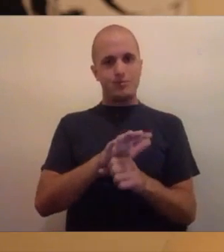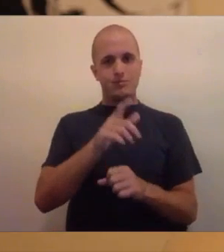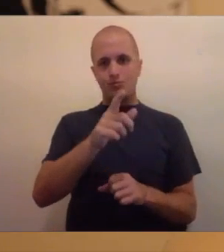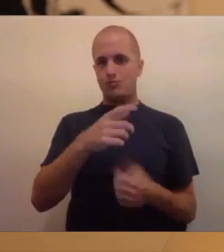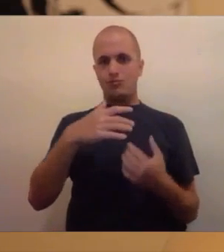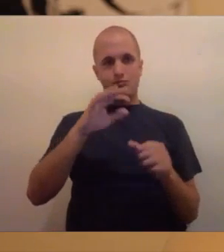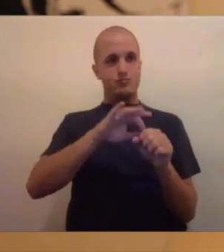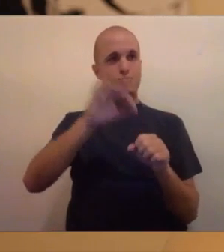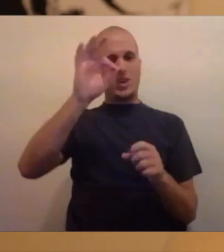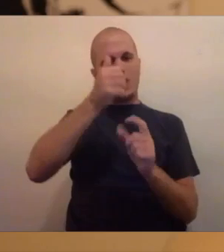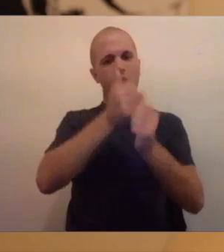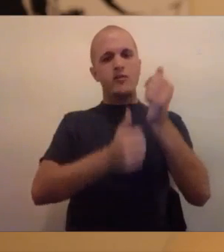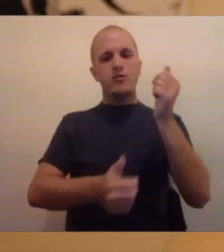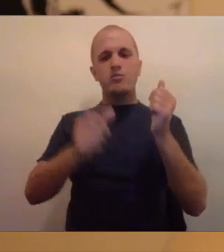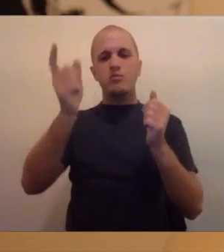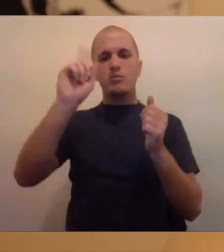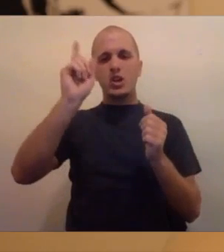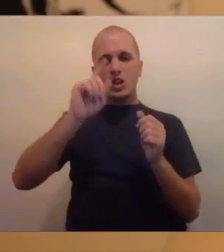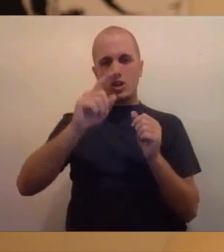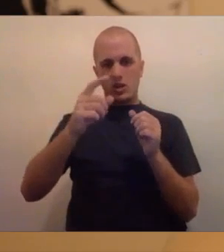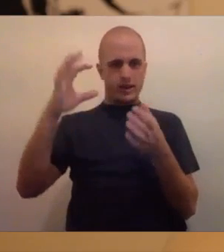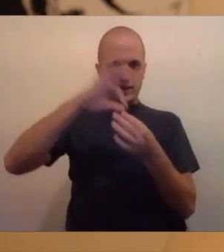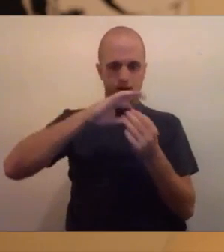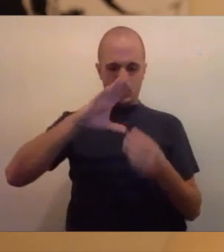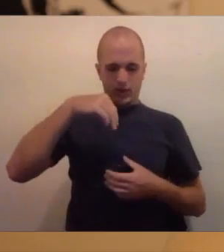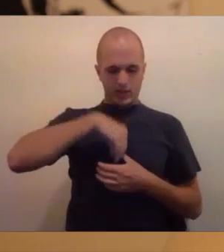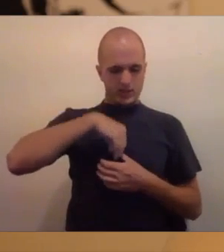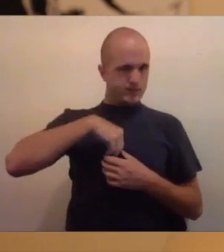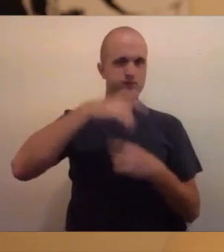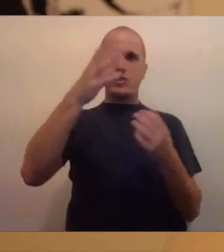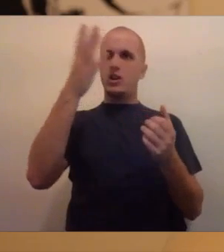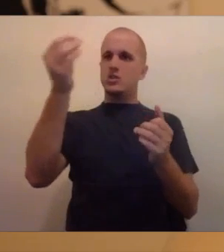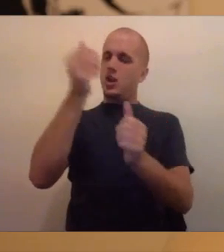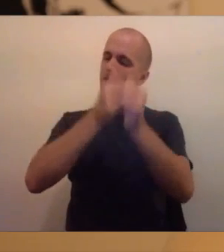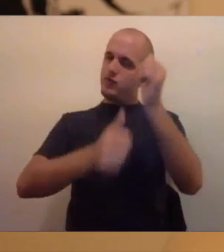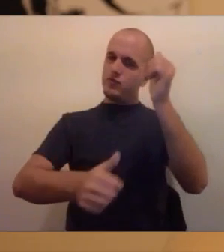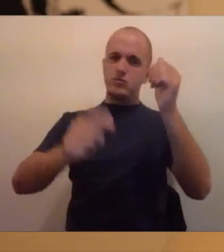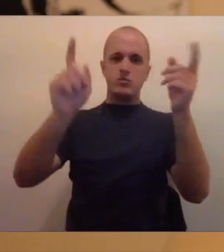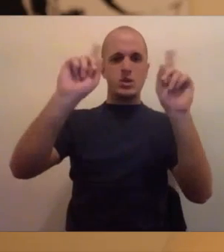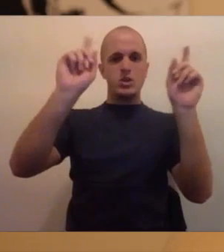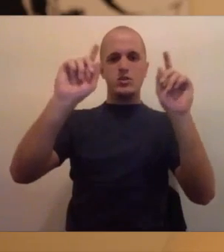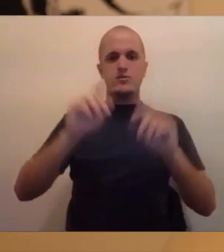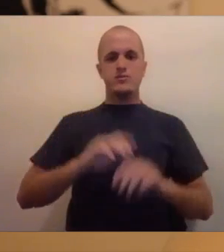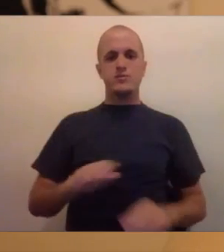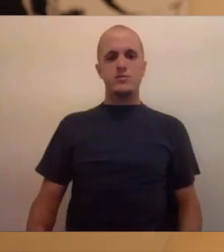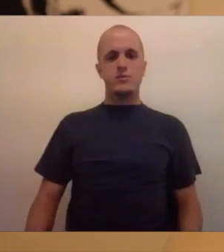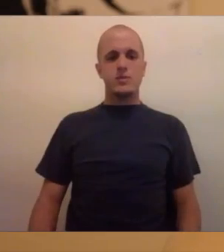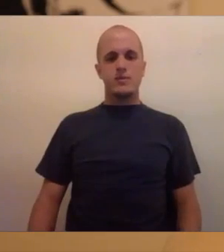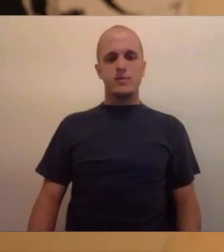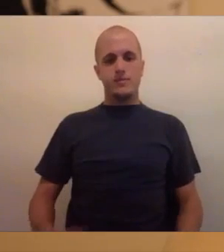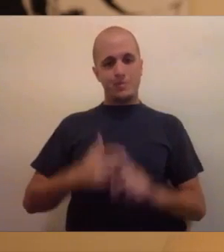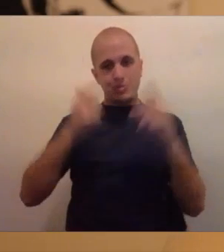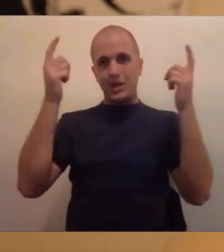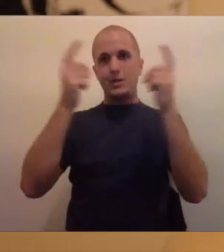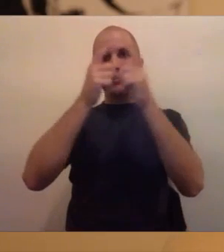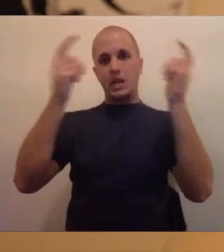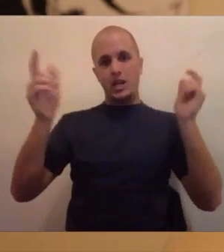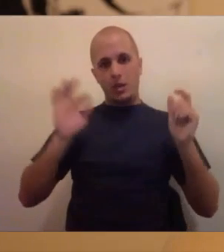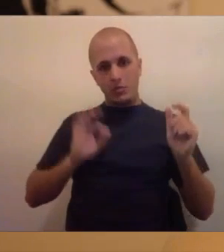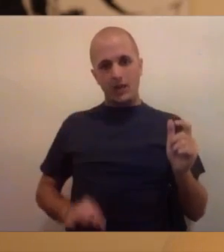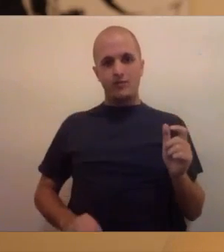you will follow, I am telling you, spirituality is everywhere. It is inside of you, it gives you